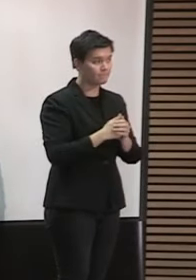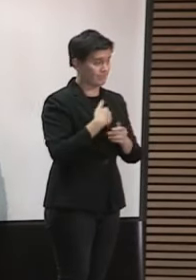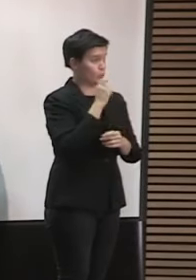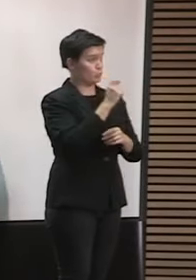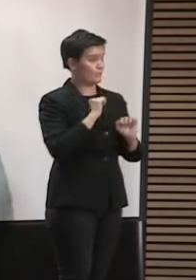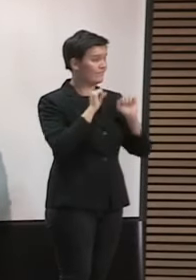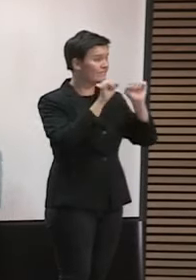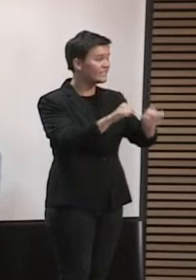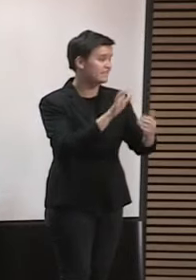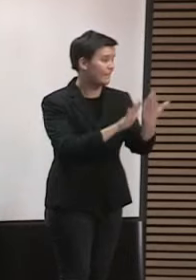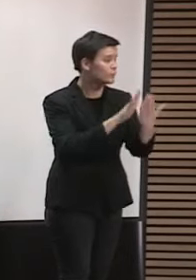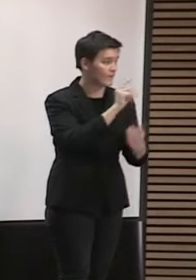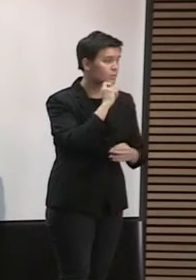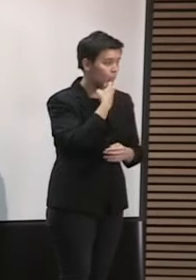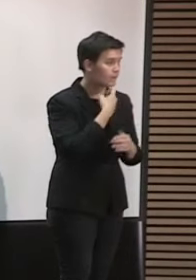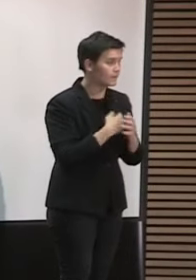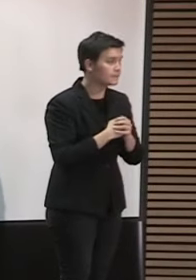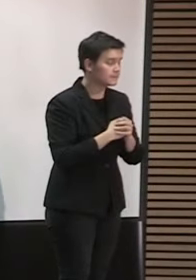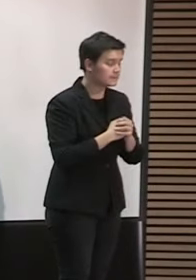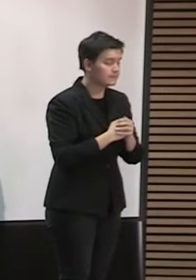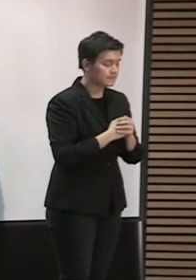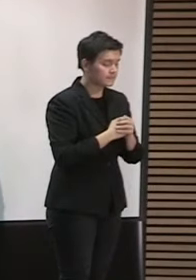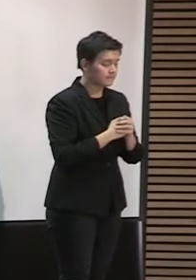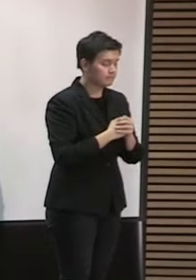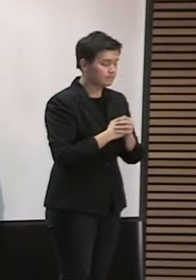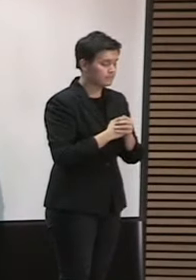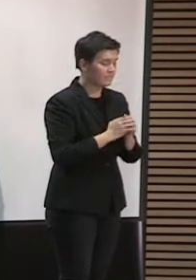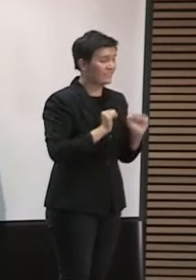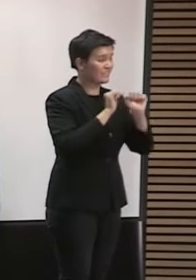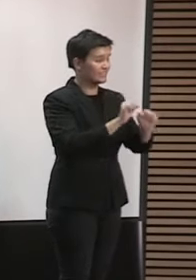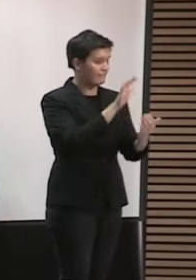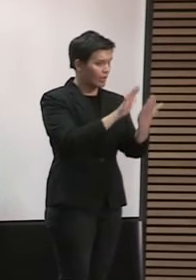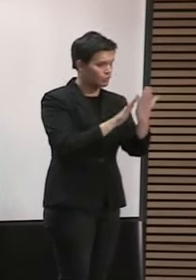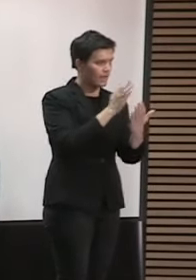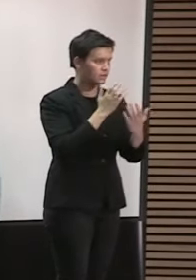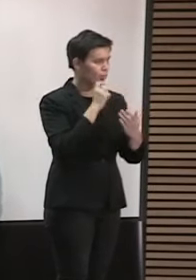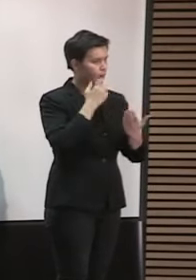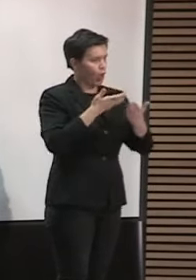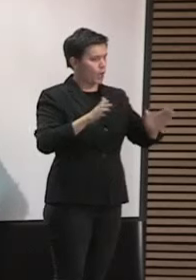mandatory. I'll come